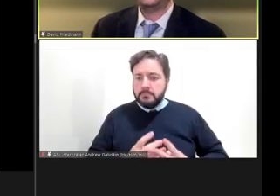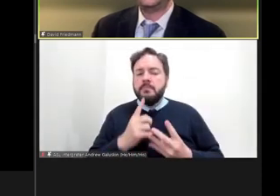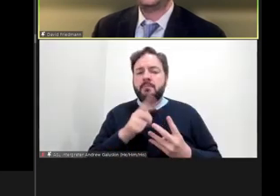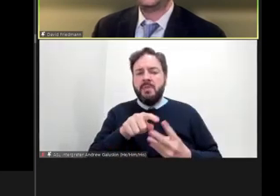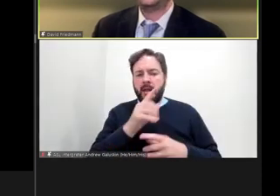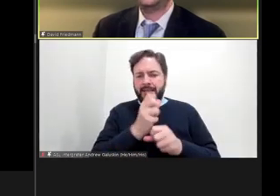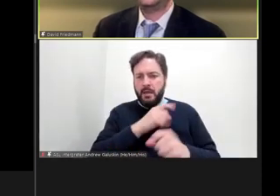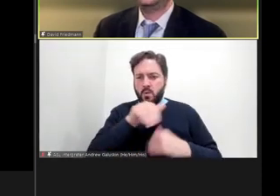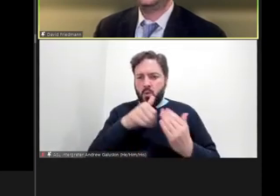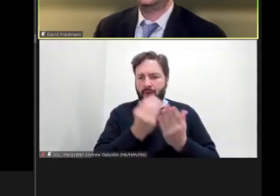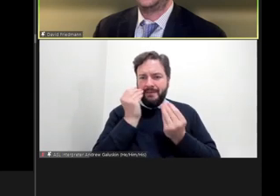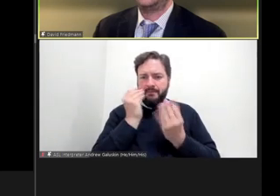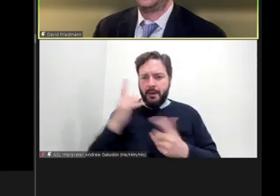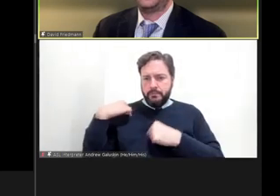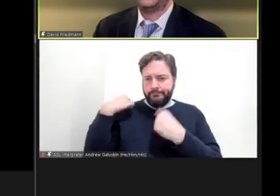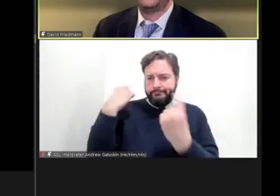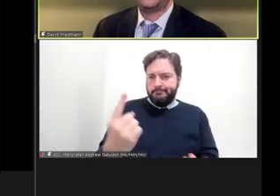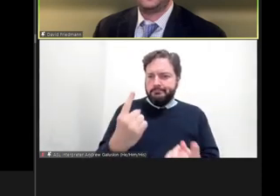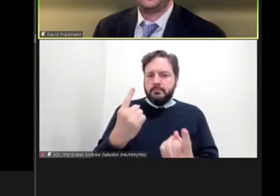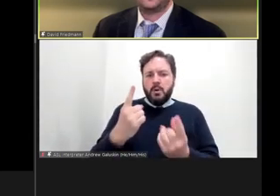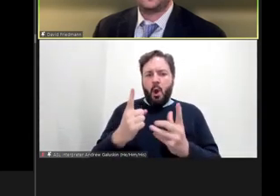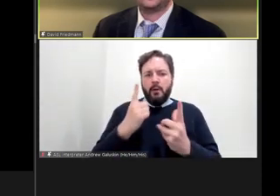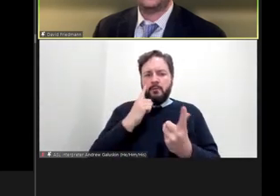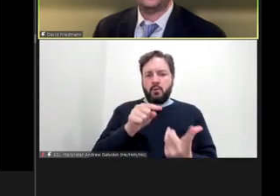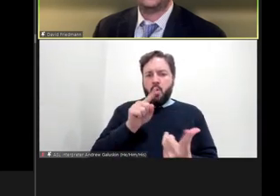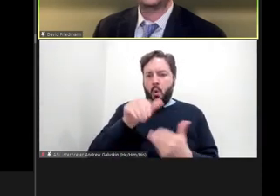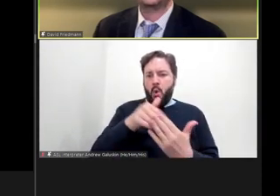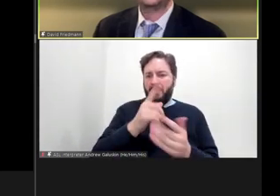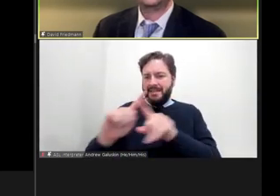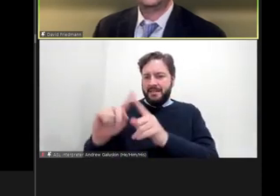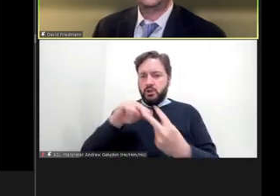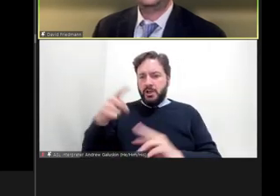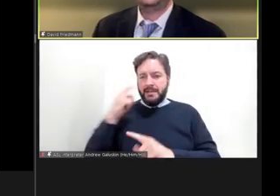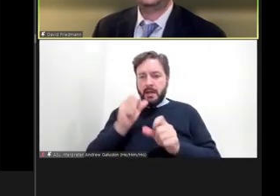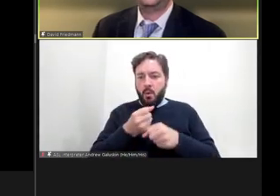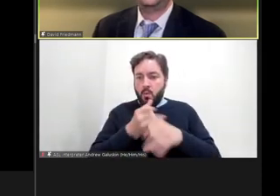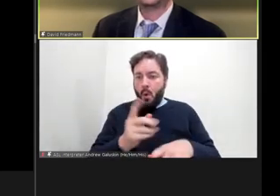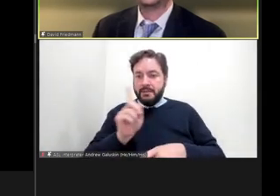information that has been available about the different genes that cause hearing loss. And we'll